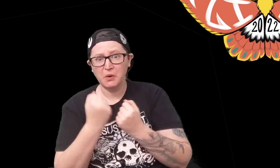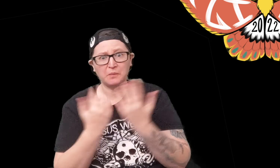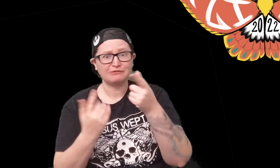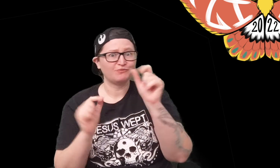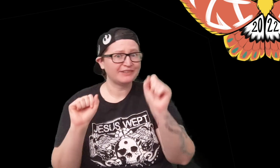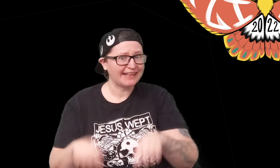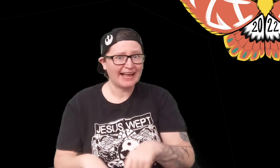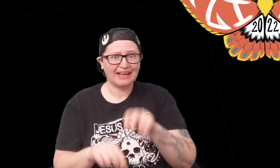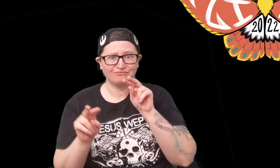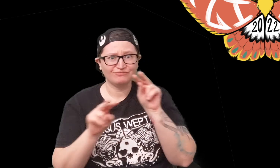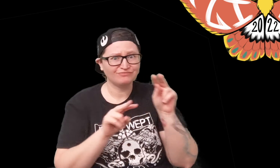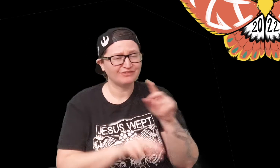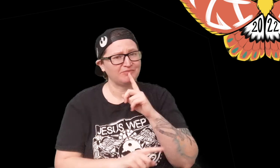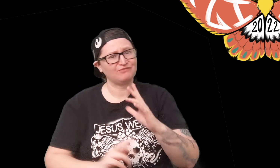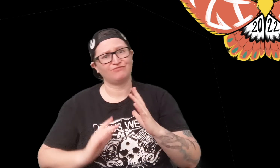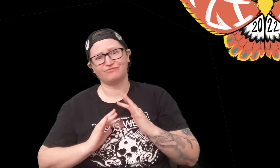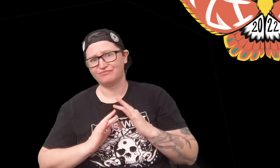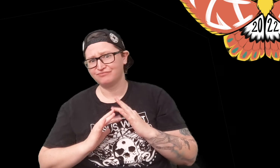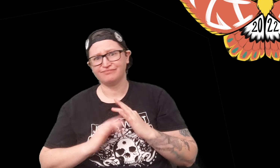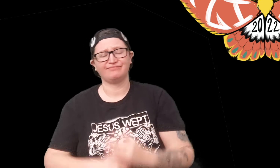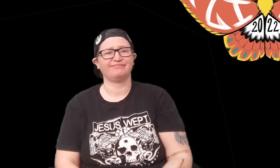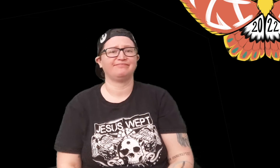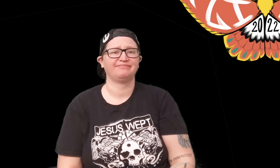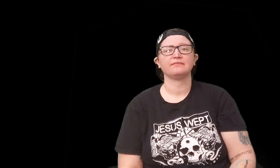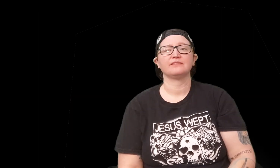that you check that out and give some support if you can take a look they're really awesome